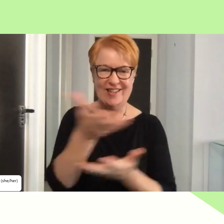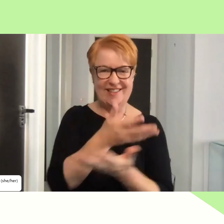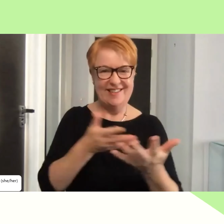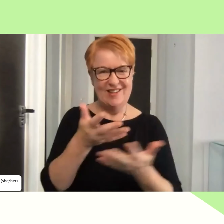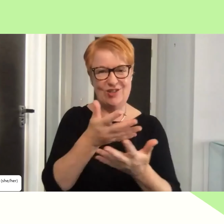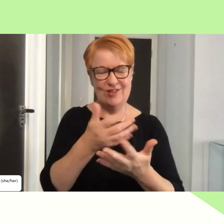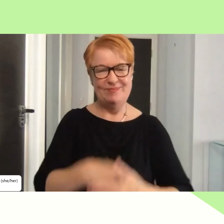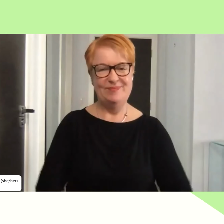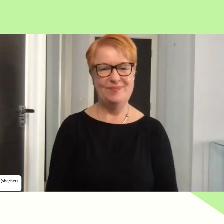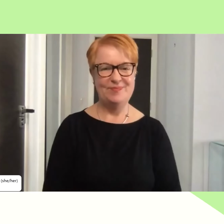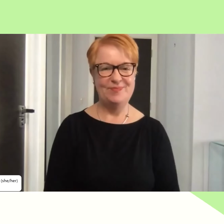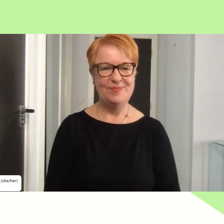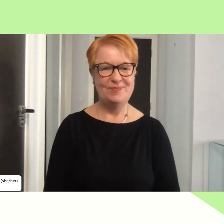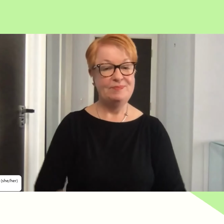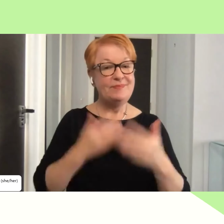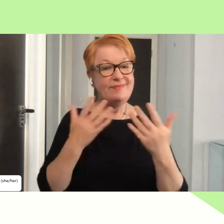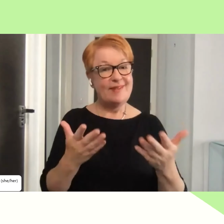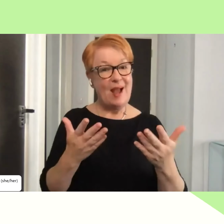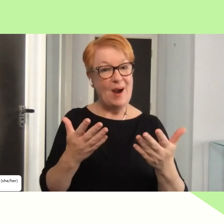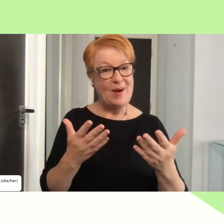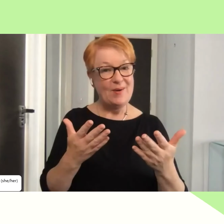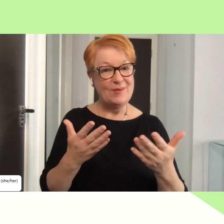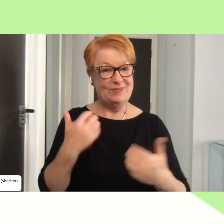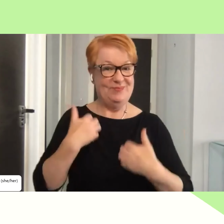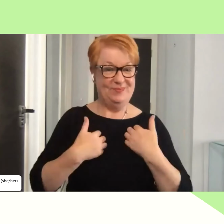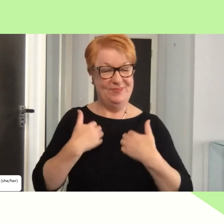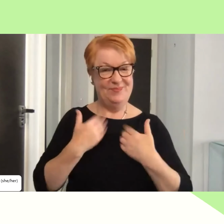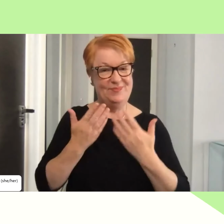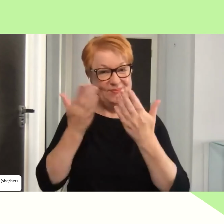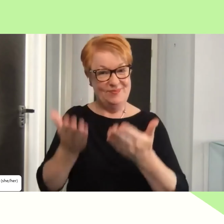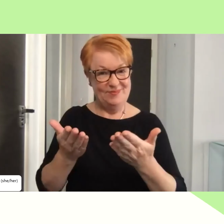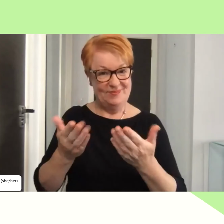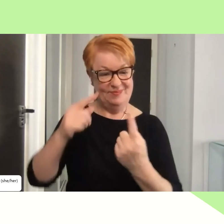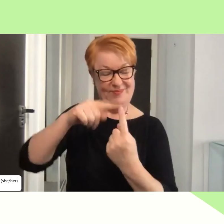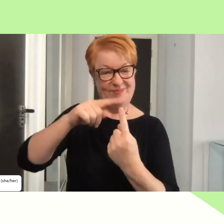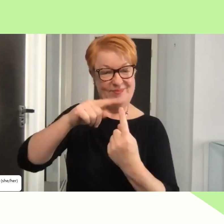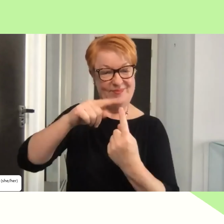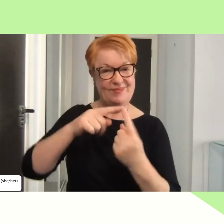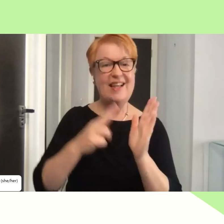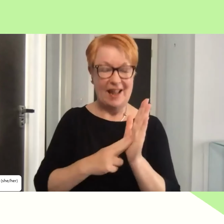Now I'm very pleased to hand over to Neelika to kick off the conversation. Thank you.